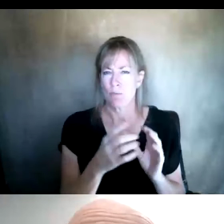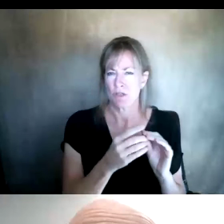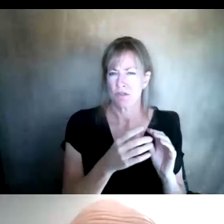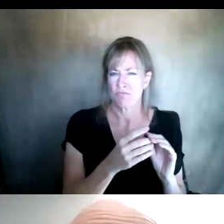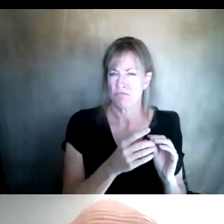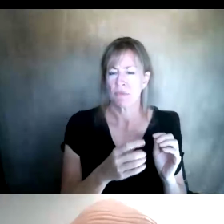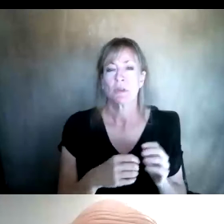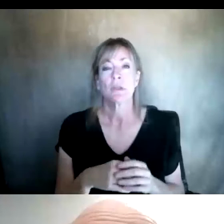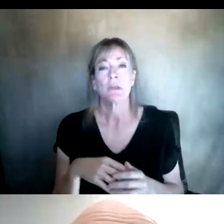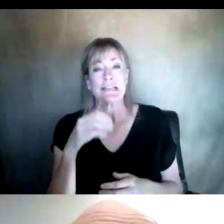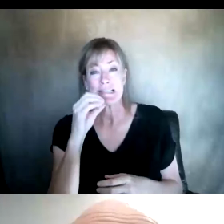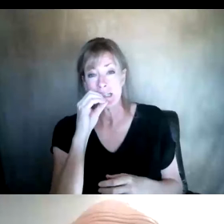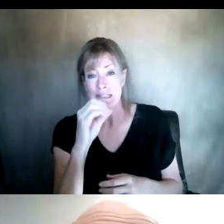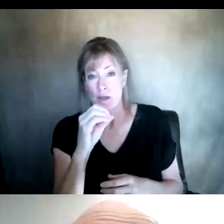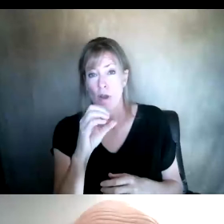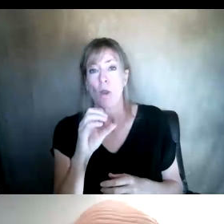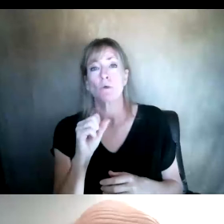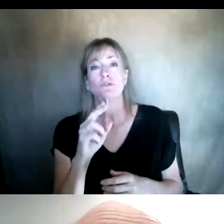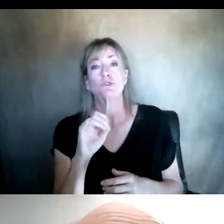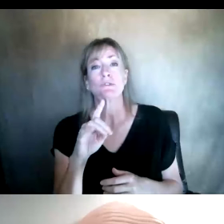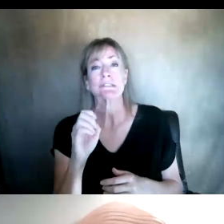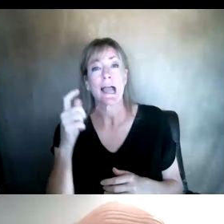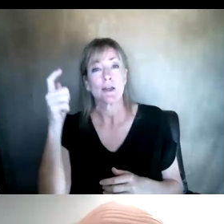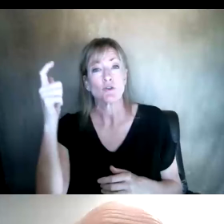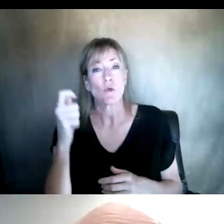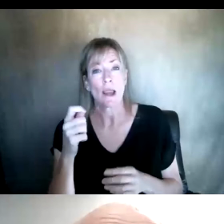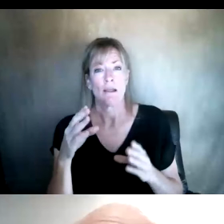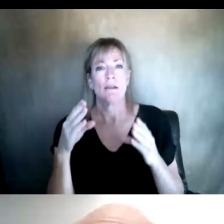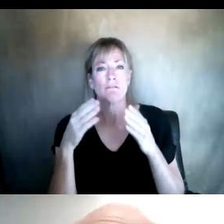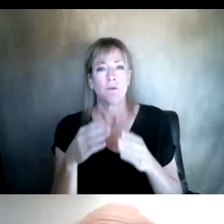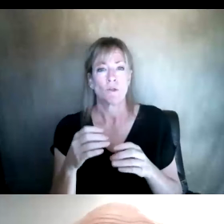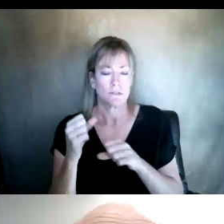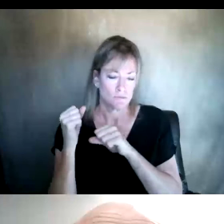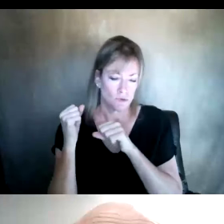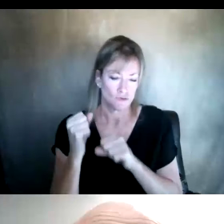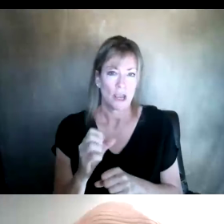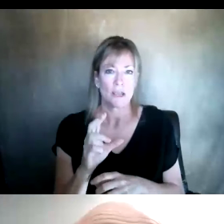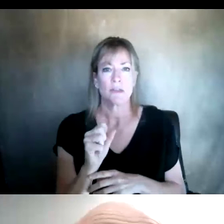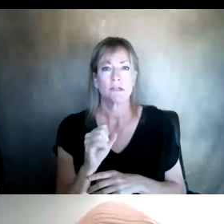SO THE 0 SUICIDE GRANTS STRENGTHENING SUICIDE CARE WITHIN